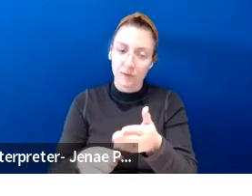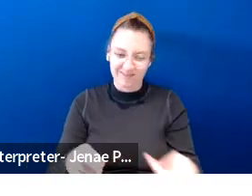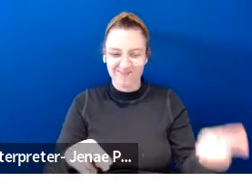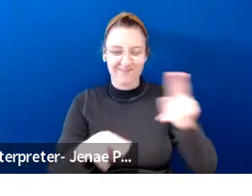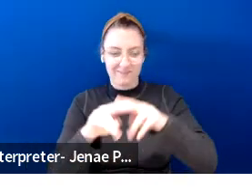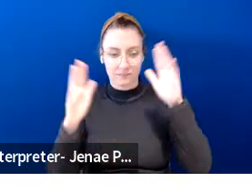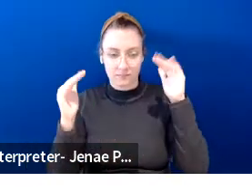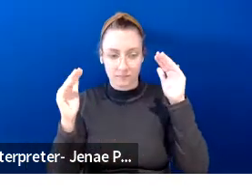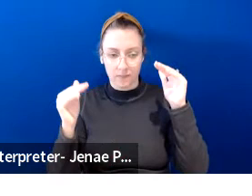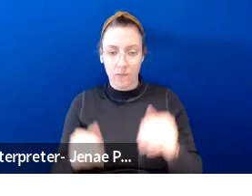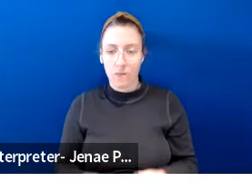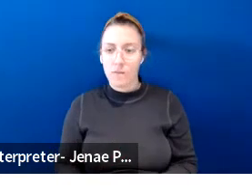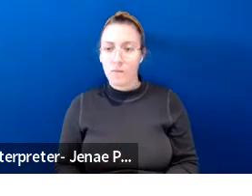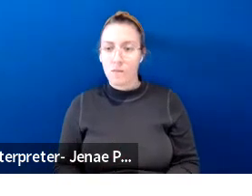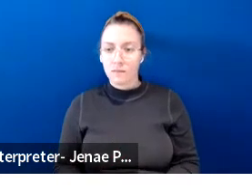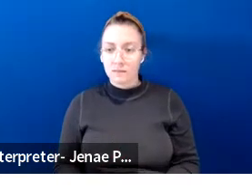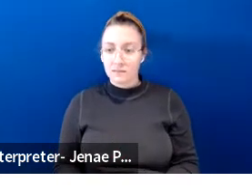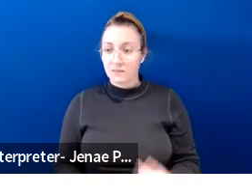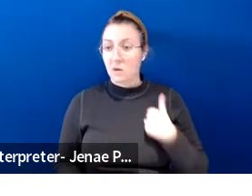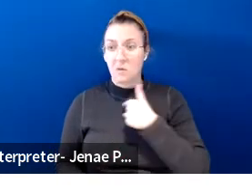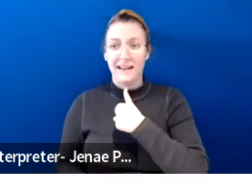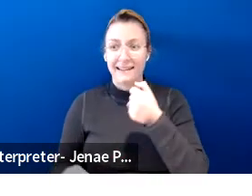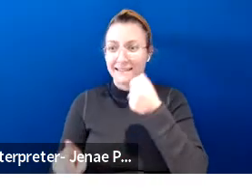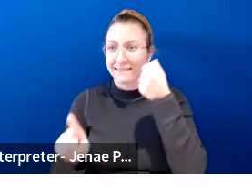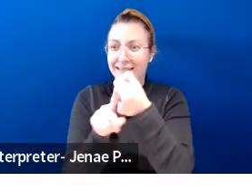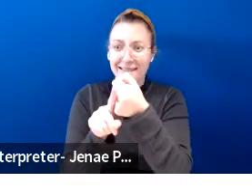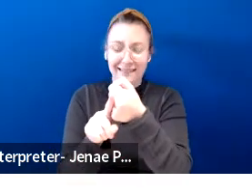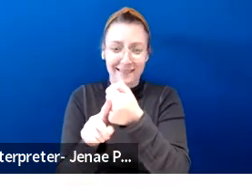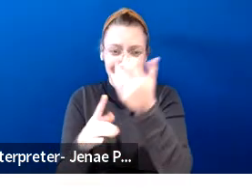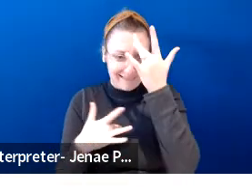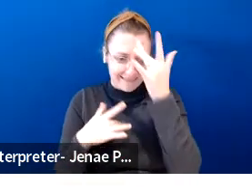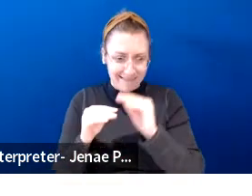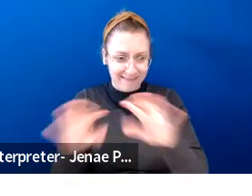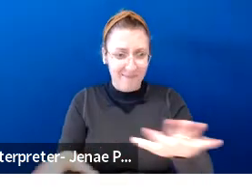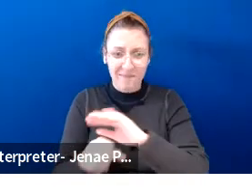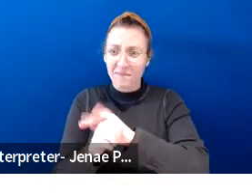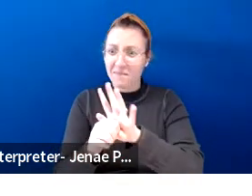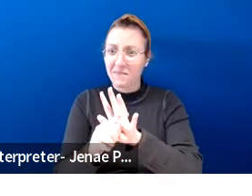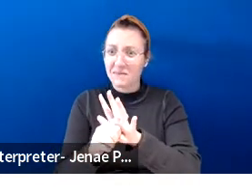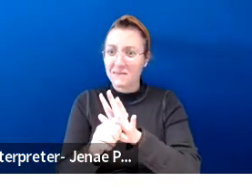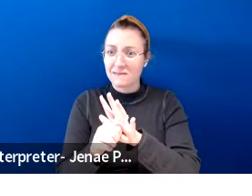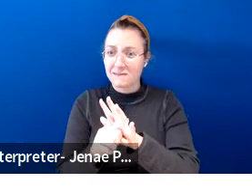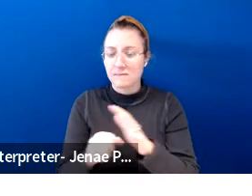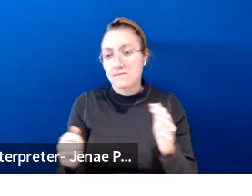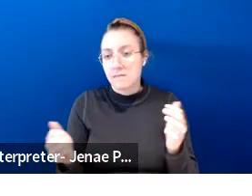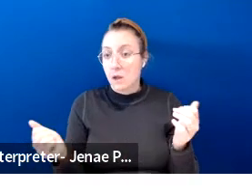or we were thrown into the pandemic and we all needed to all of a sudden do everything online.